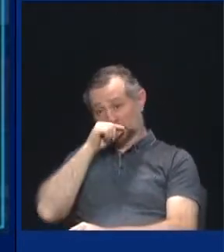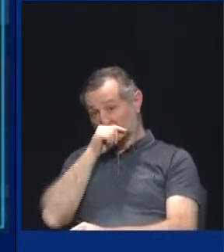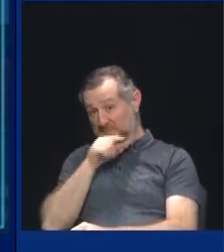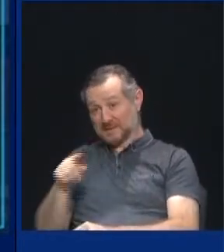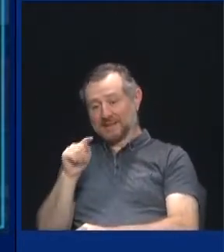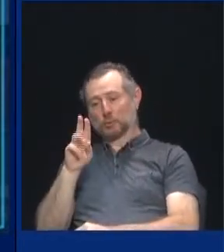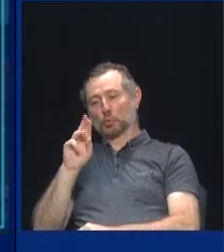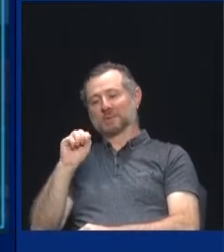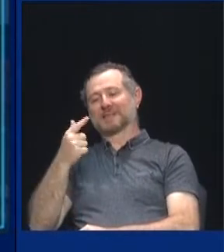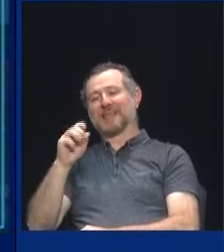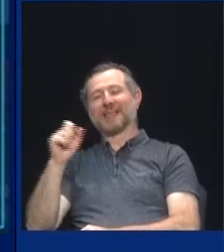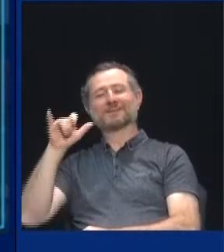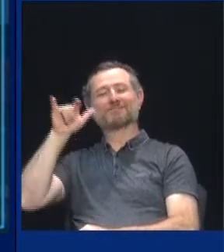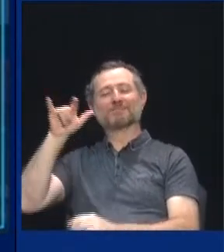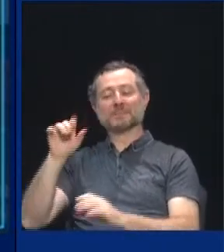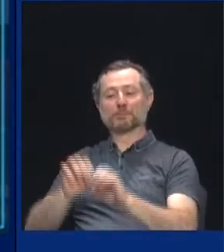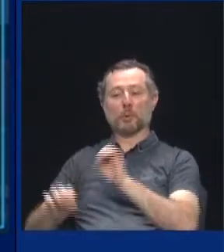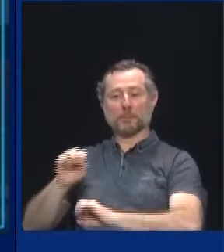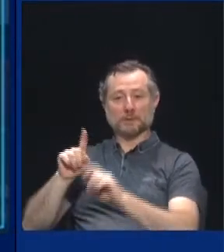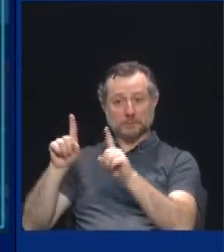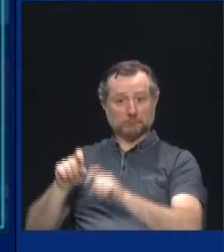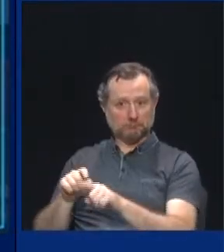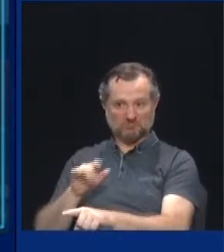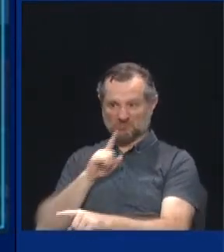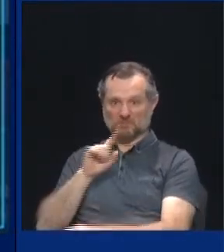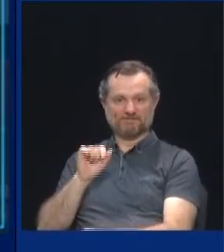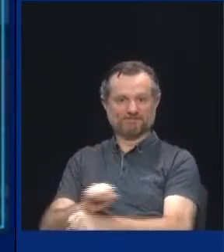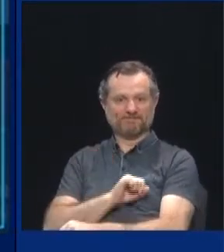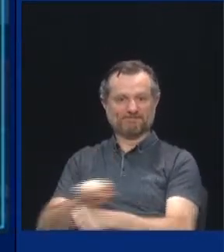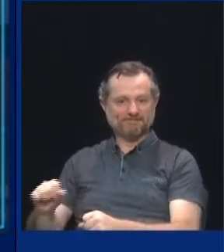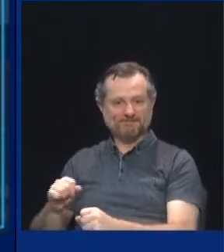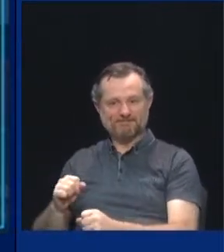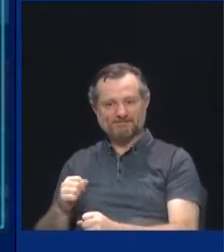HISTORIC EXPERIENCES WITH VACCINES.